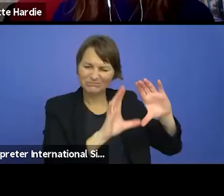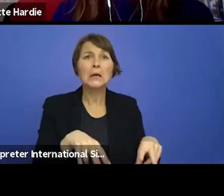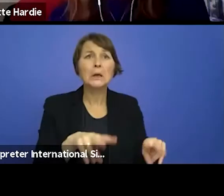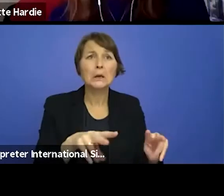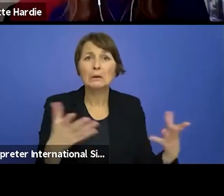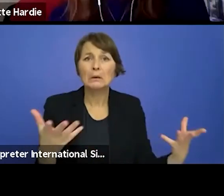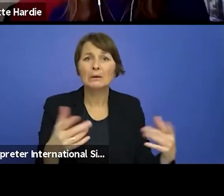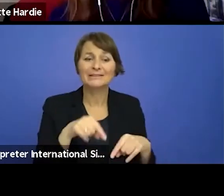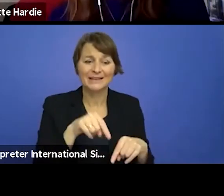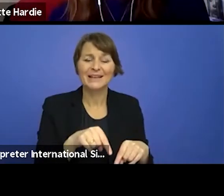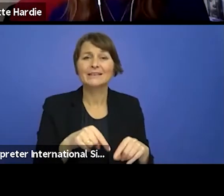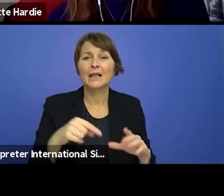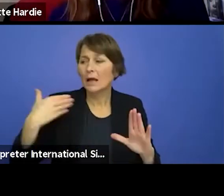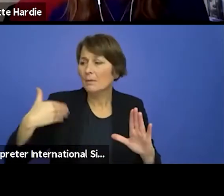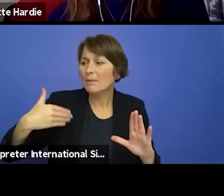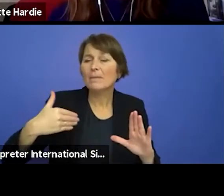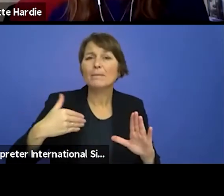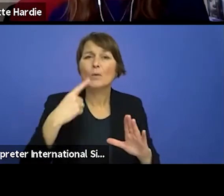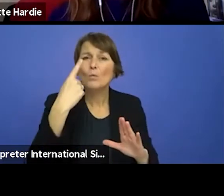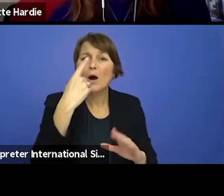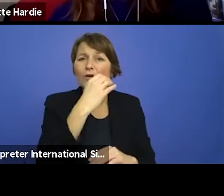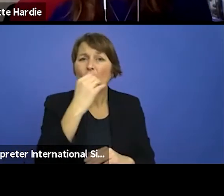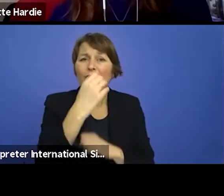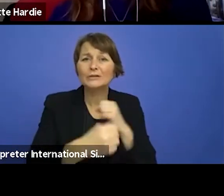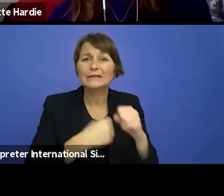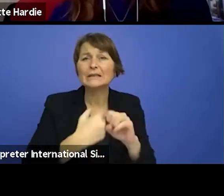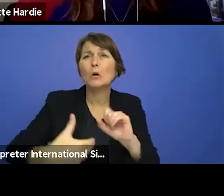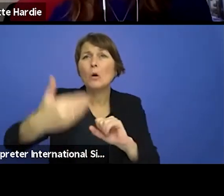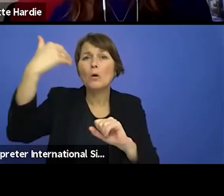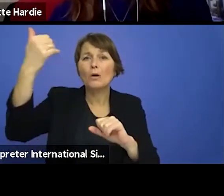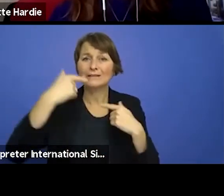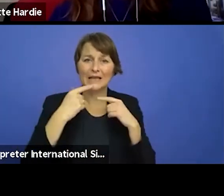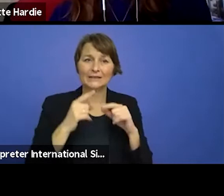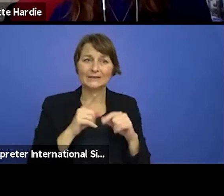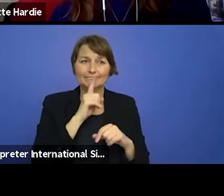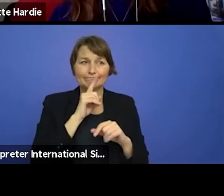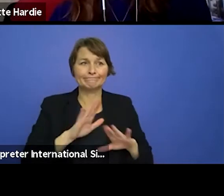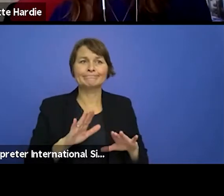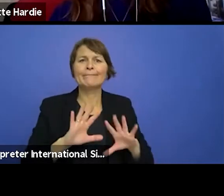old and that don't talk about that, the dynamism of a city you know and and it's very difficult